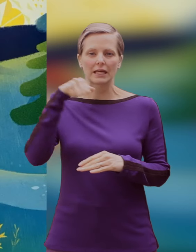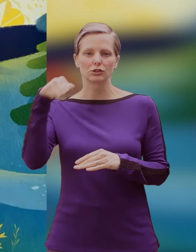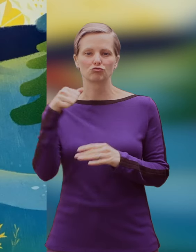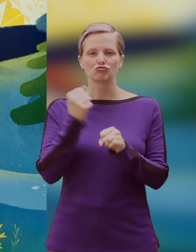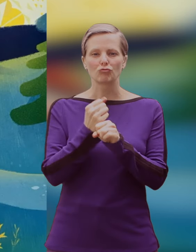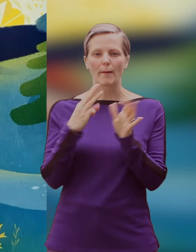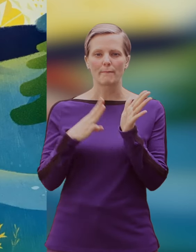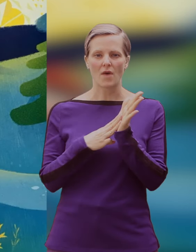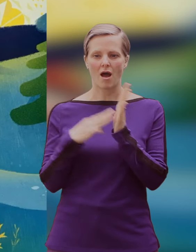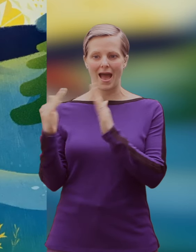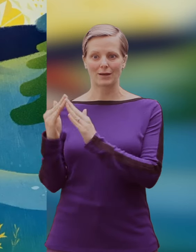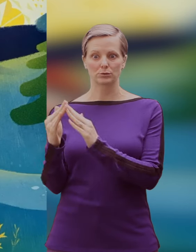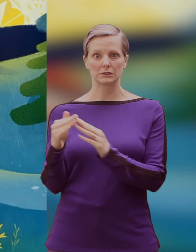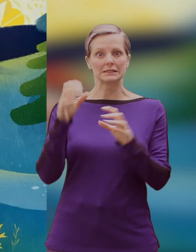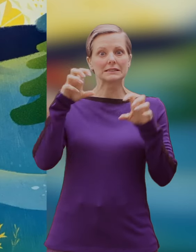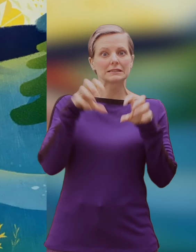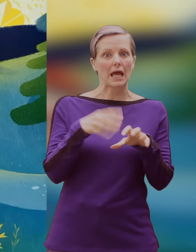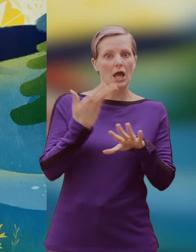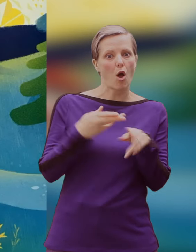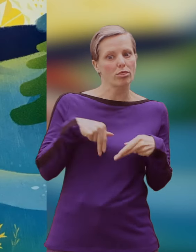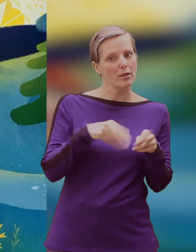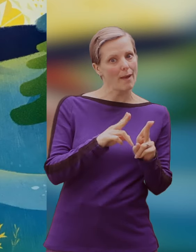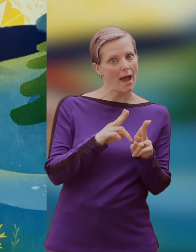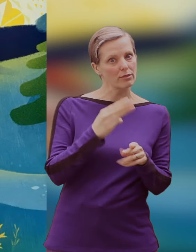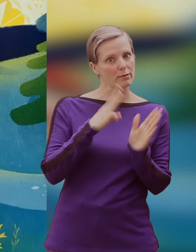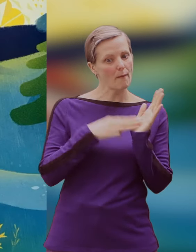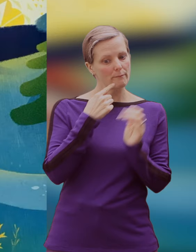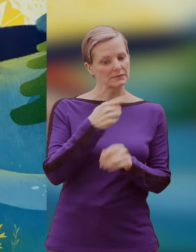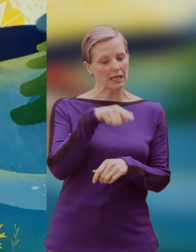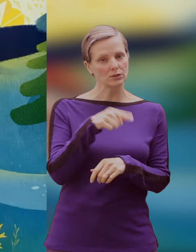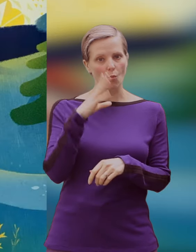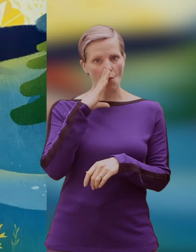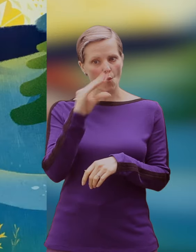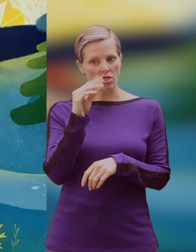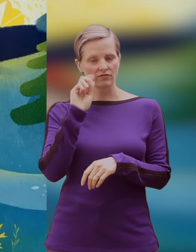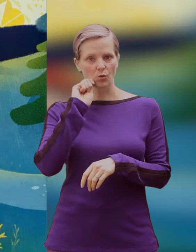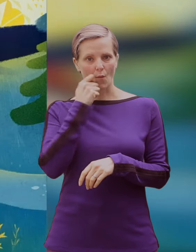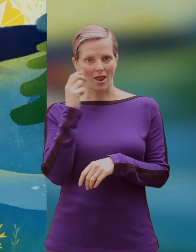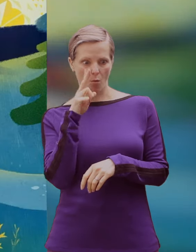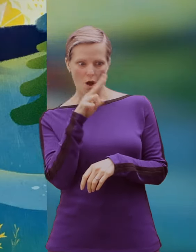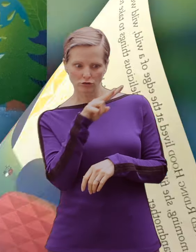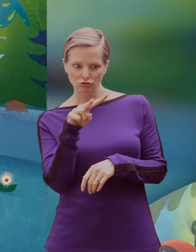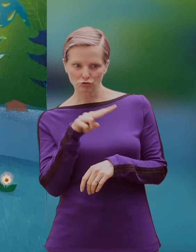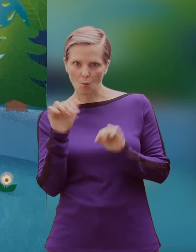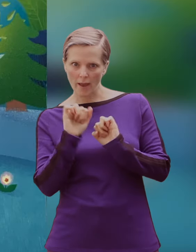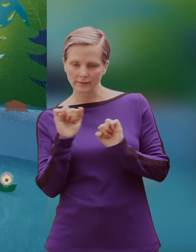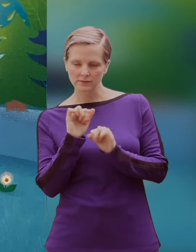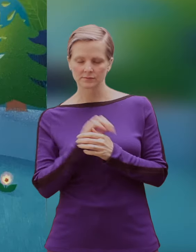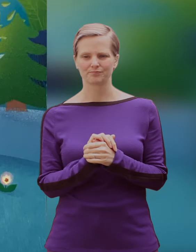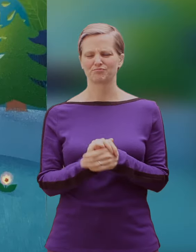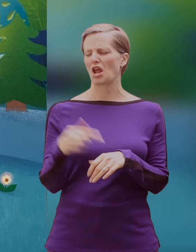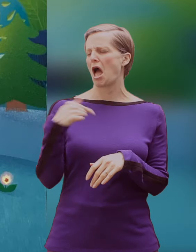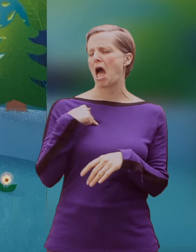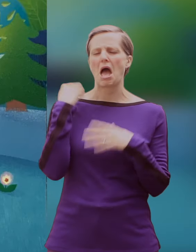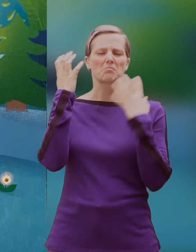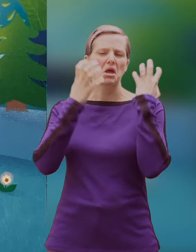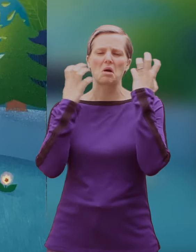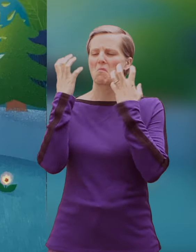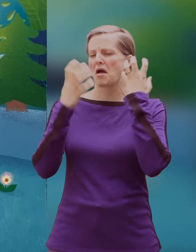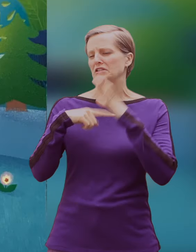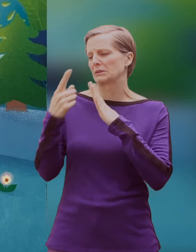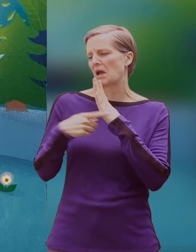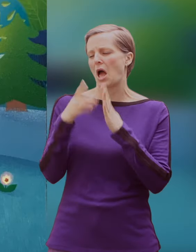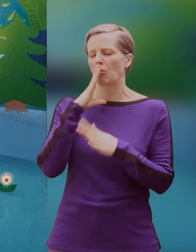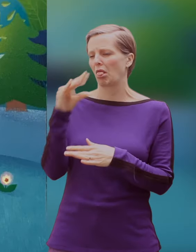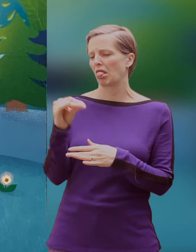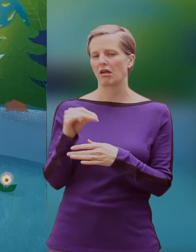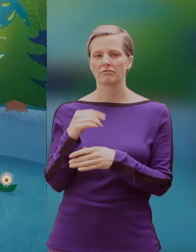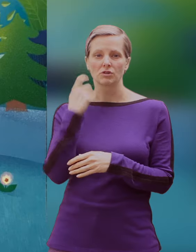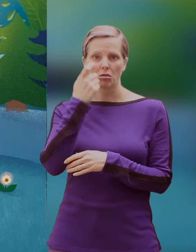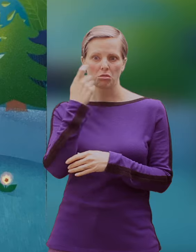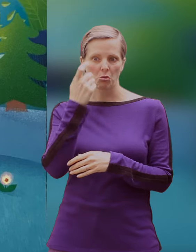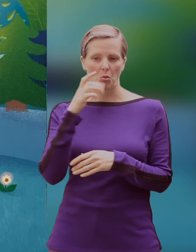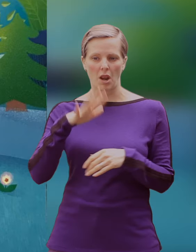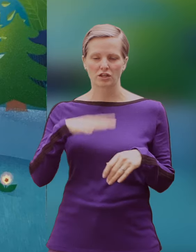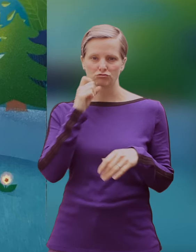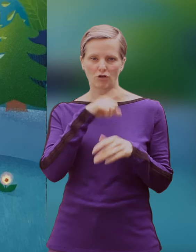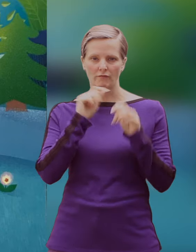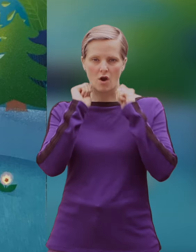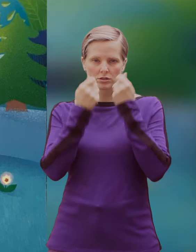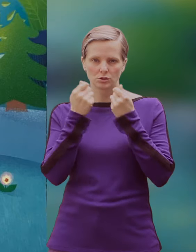Stay on the path warned her mother. Wolves will be watching and waiting. I'm not worried about wolves thought Little Red Riding Hood.